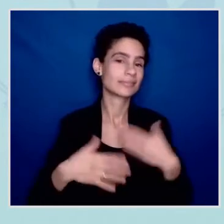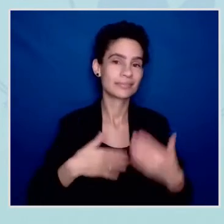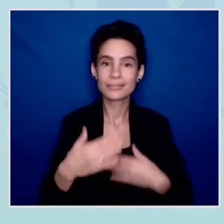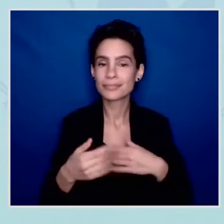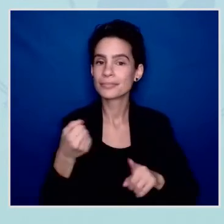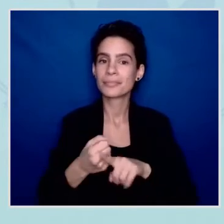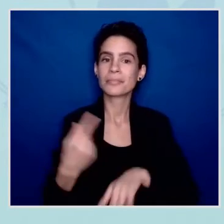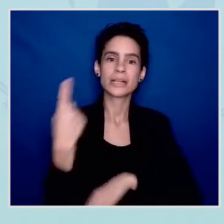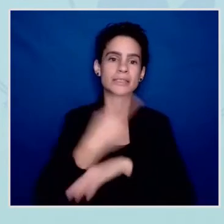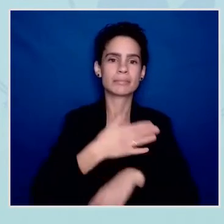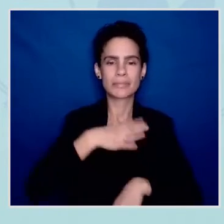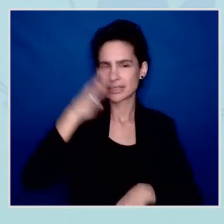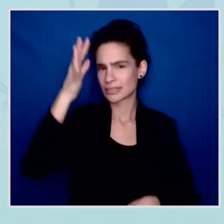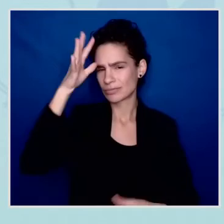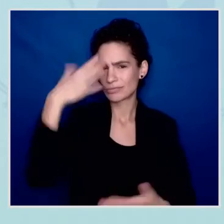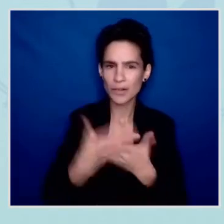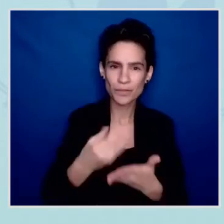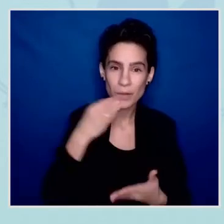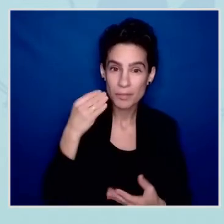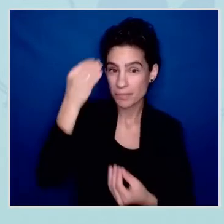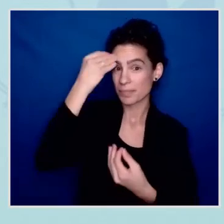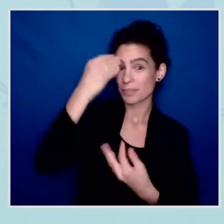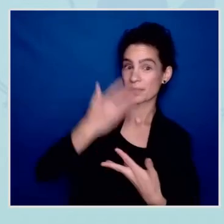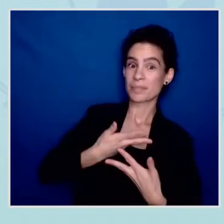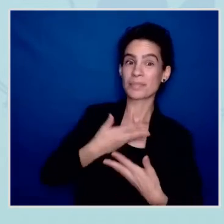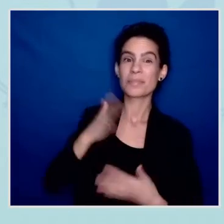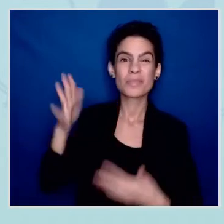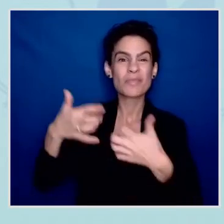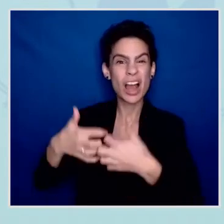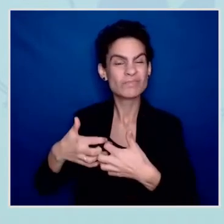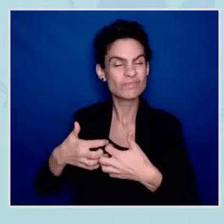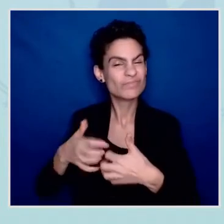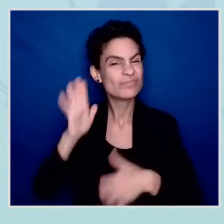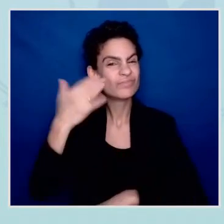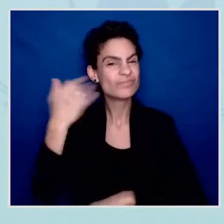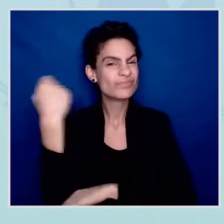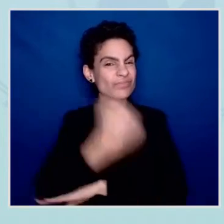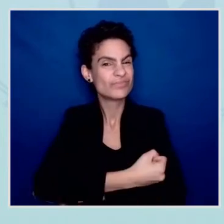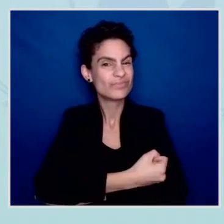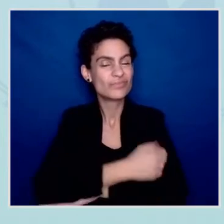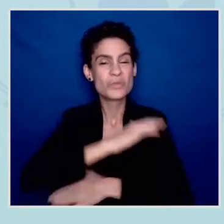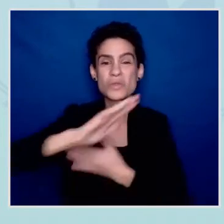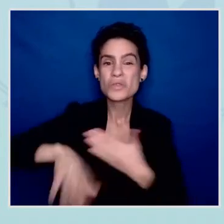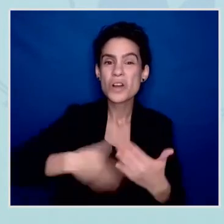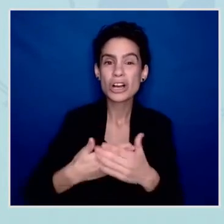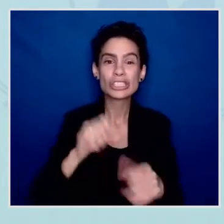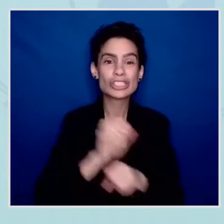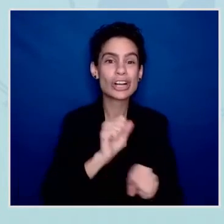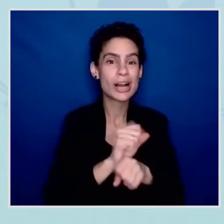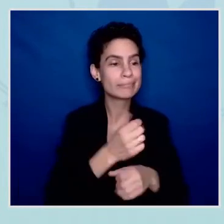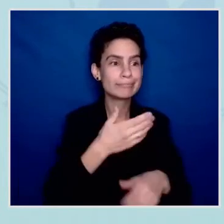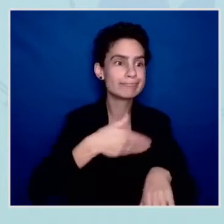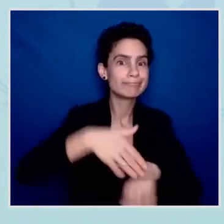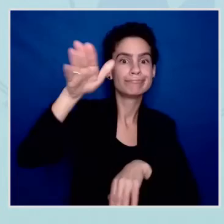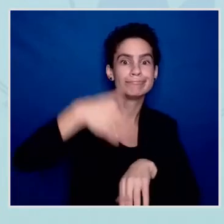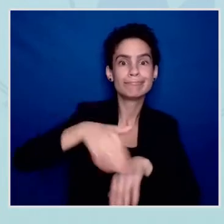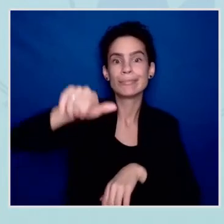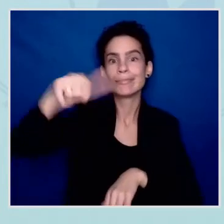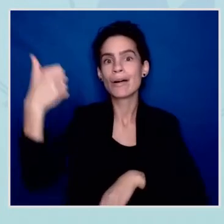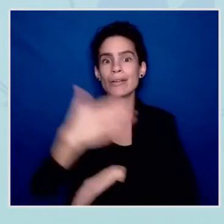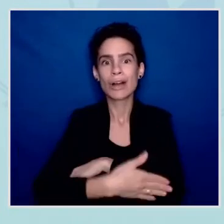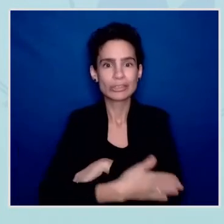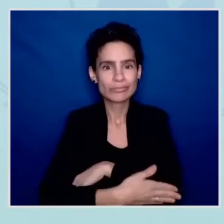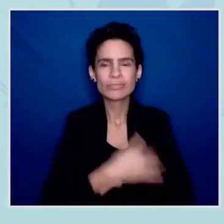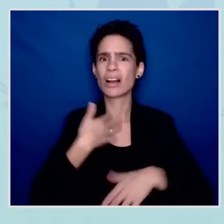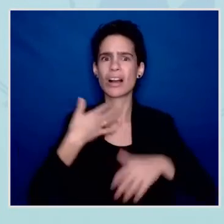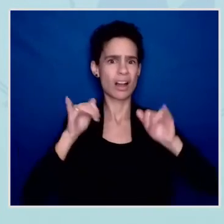WE HAD EVERYTHING WE NEEDED.